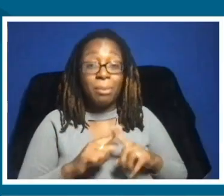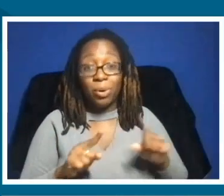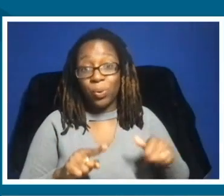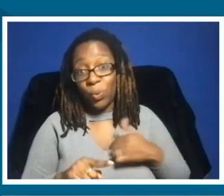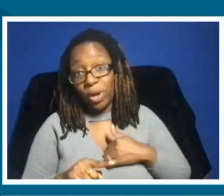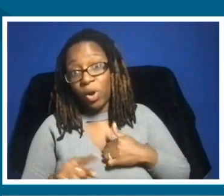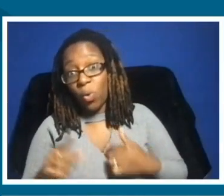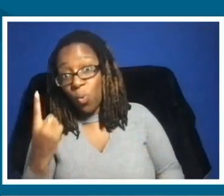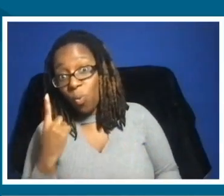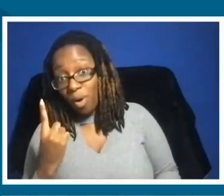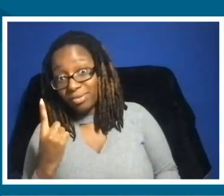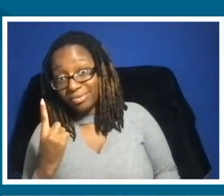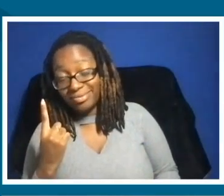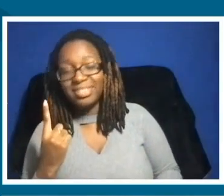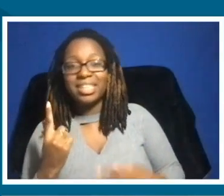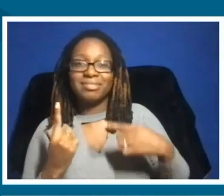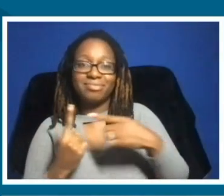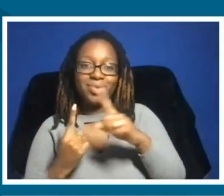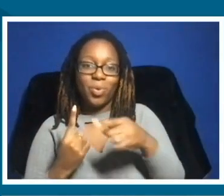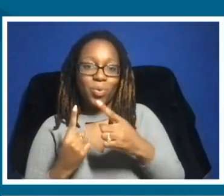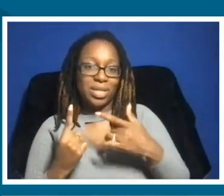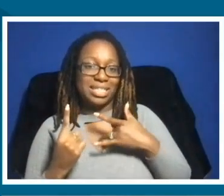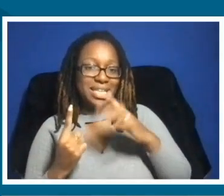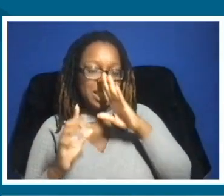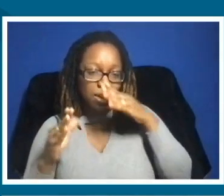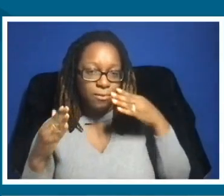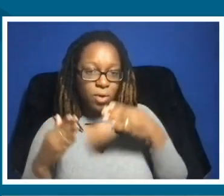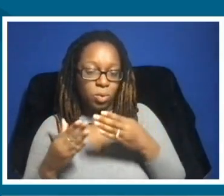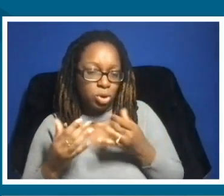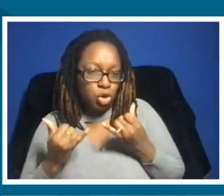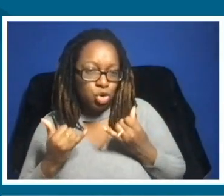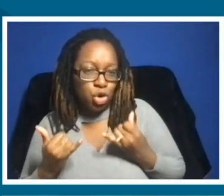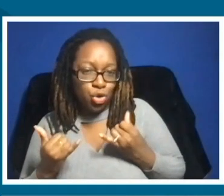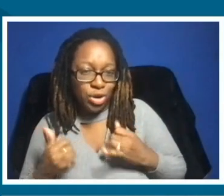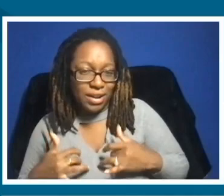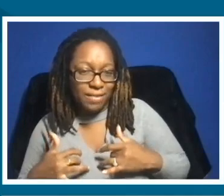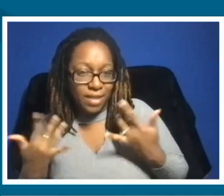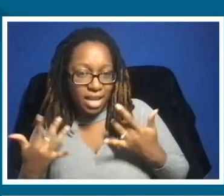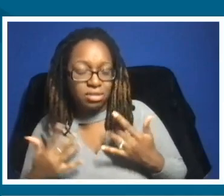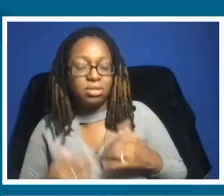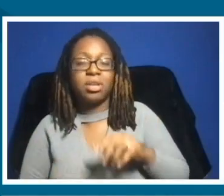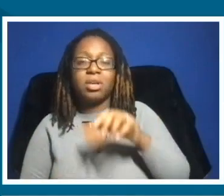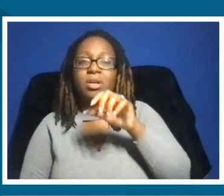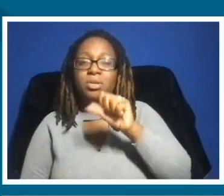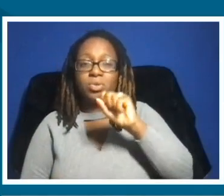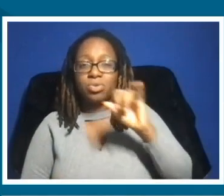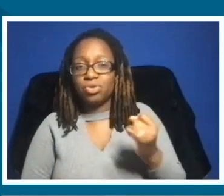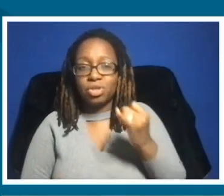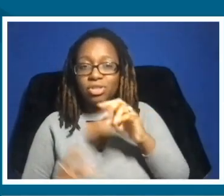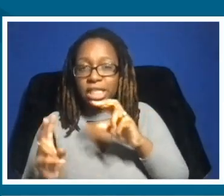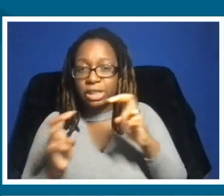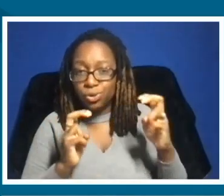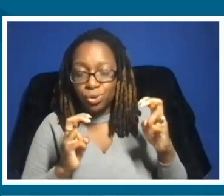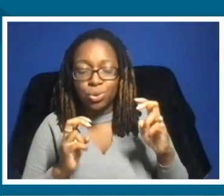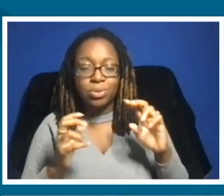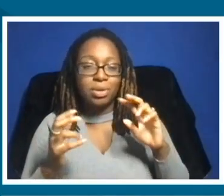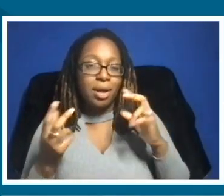but we're the only one to focus on uh current day social justice issues in our